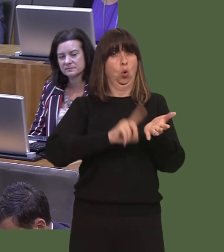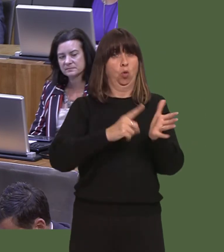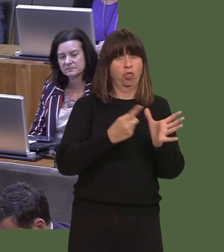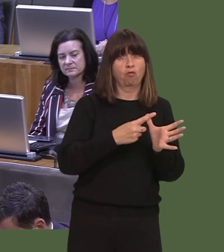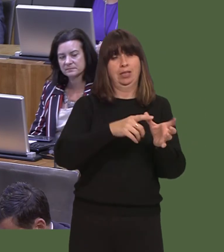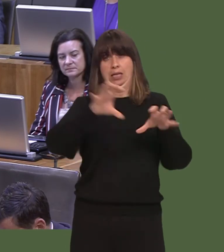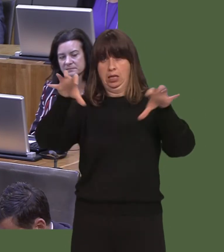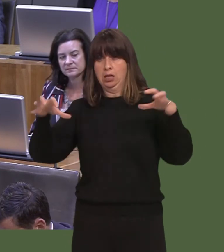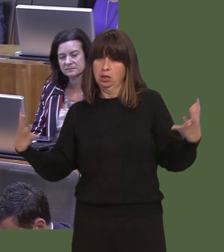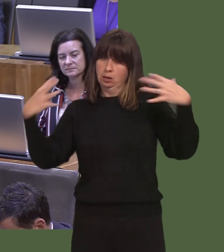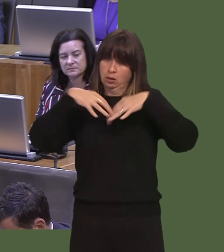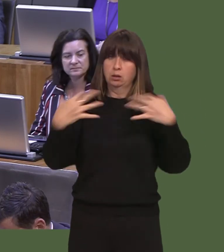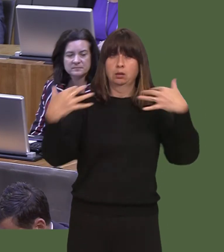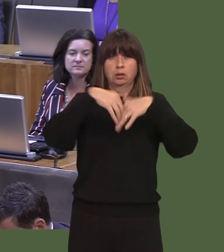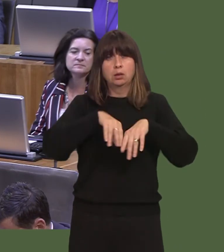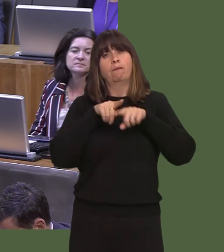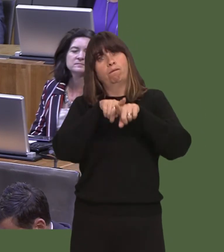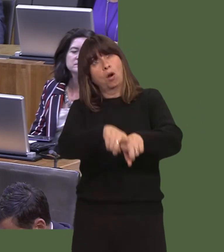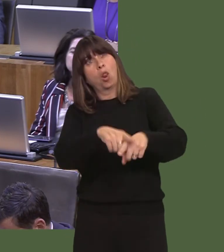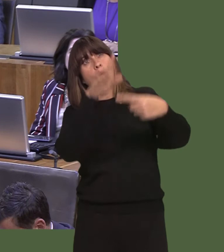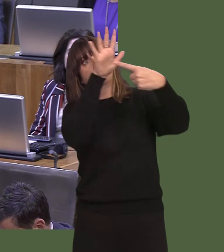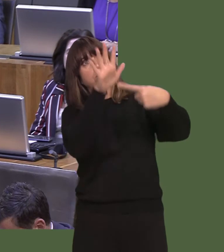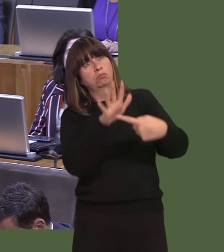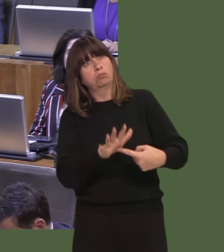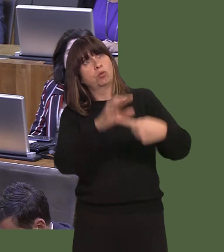partners. They align to the priorities, and officials were encouraged by the level of assurance